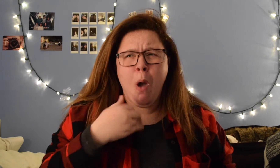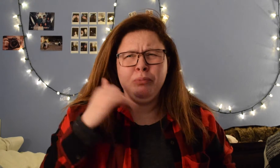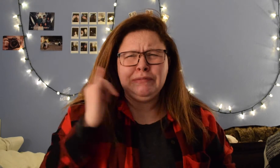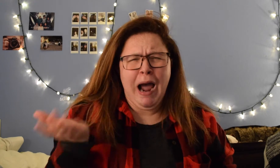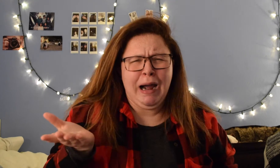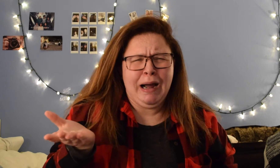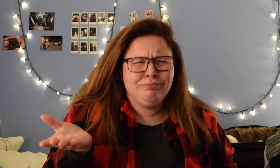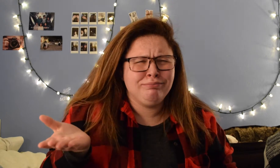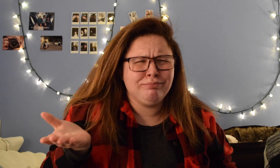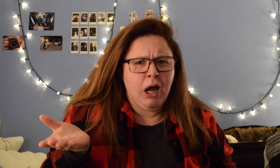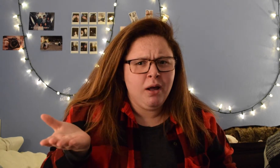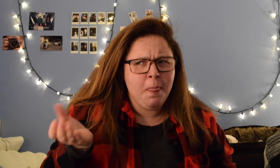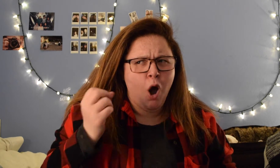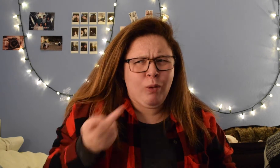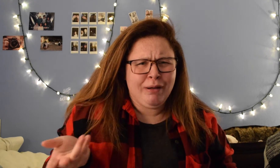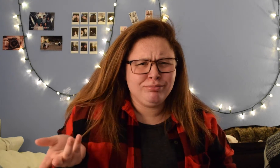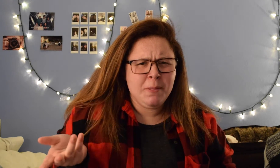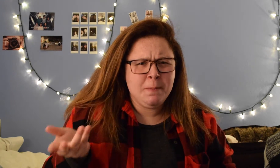I was like.. hmm really?